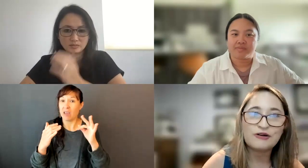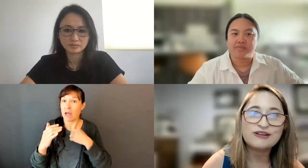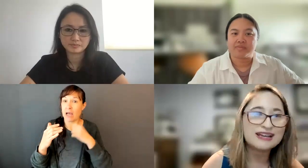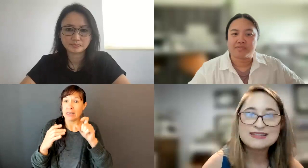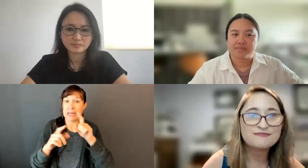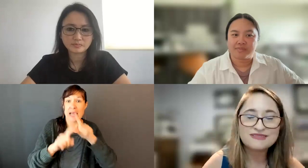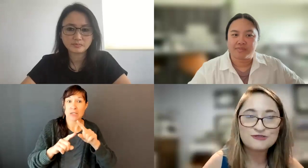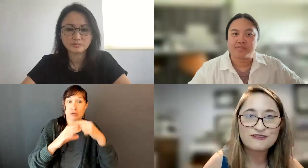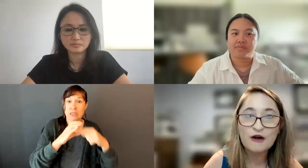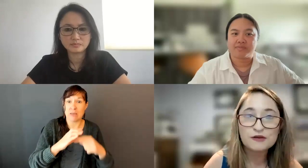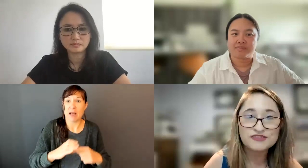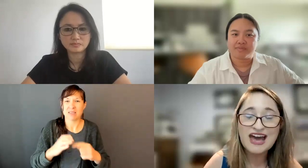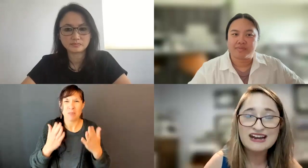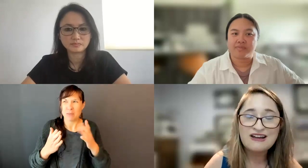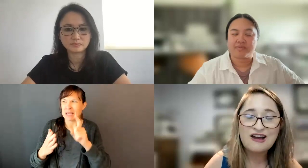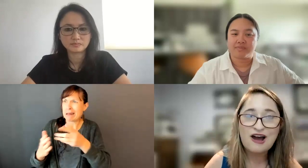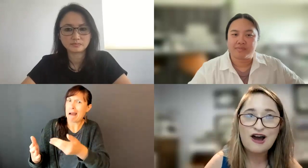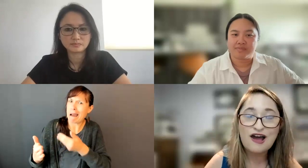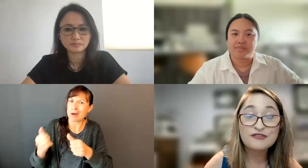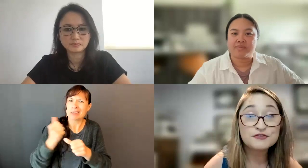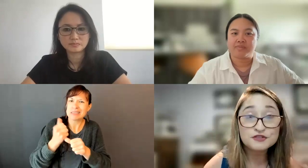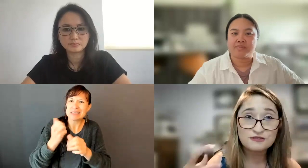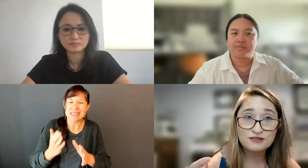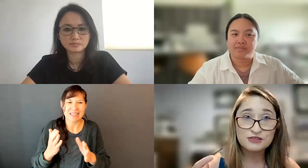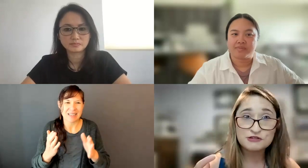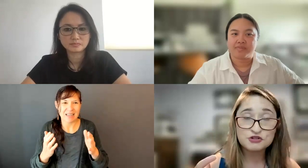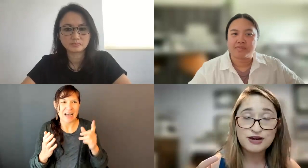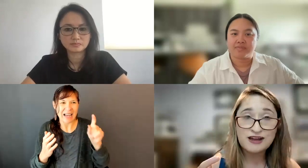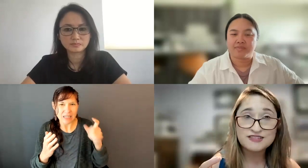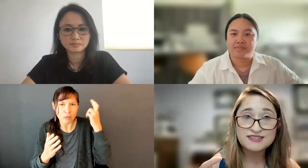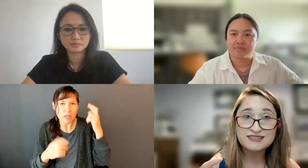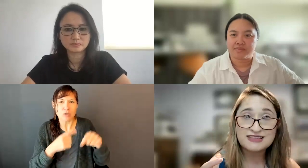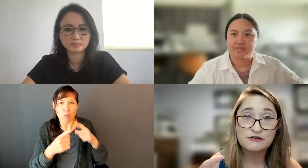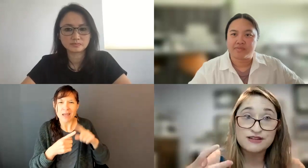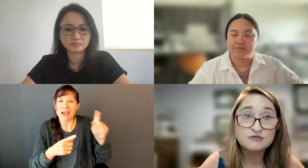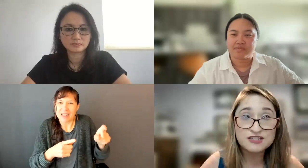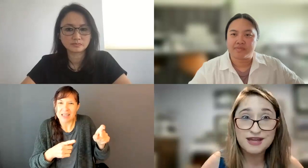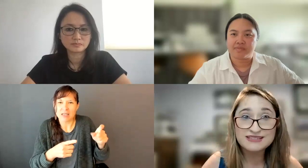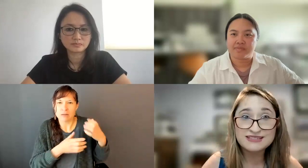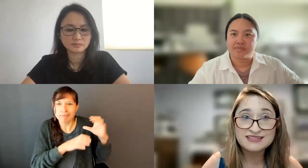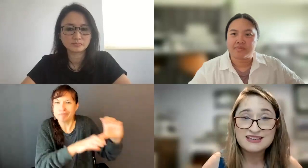"get some sort of help with that." And those are trade-offs that are resource based